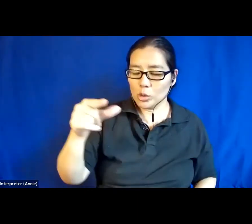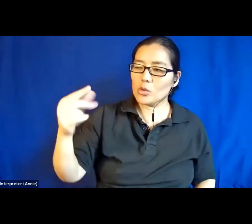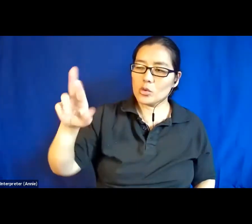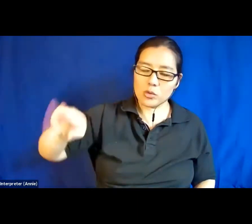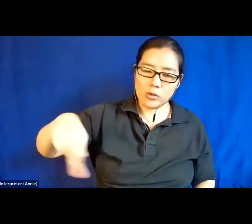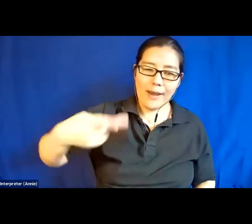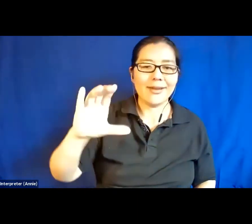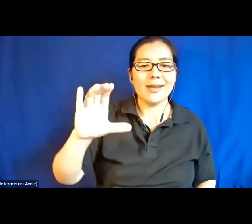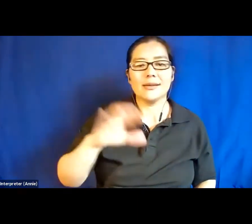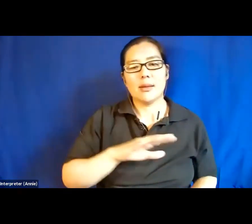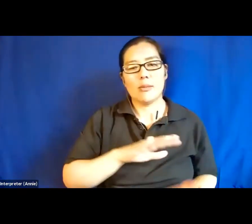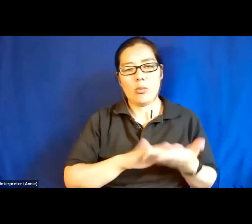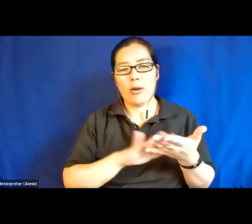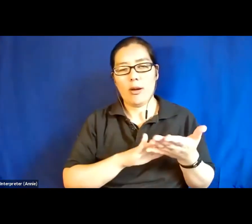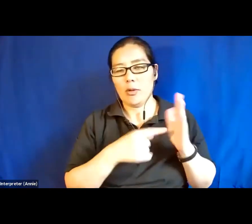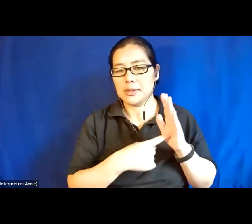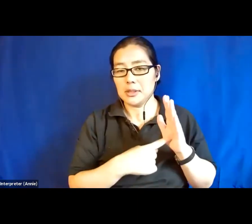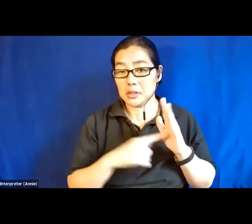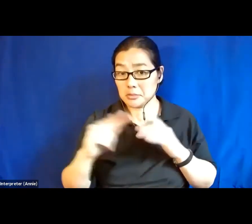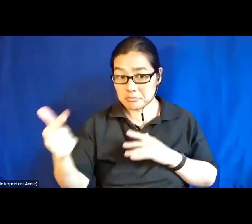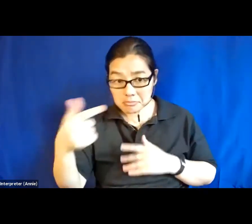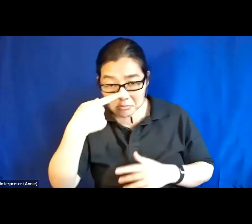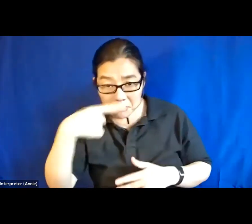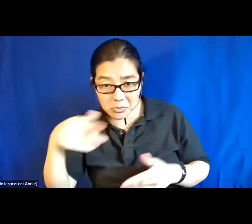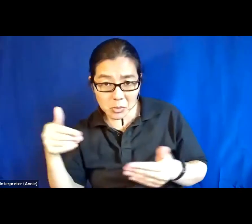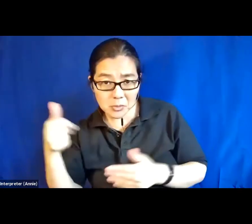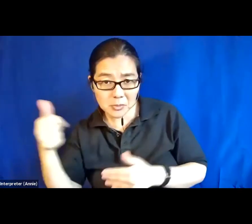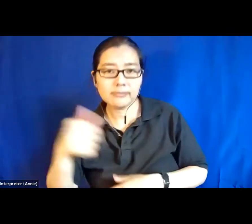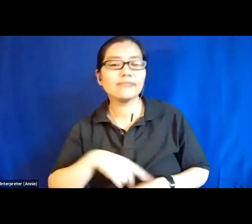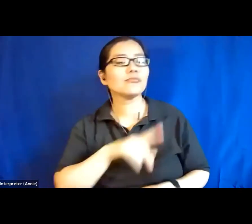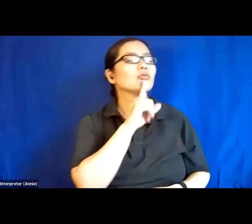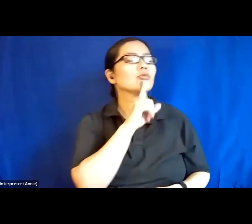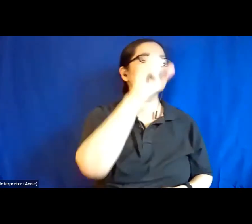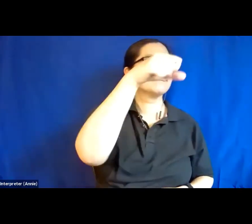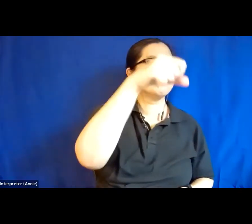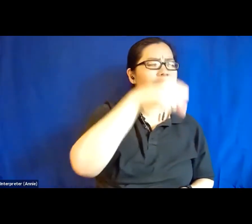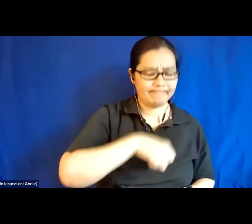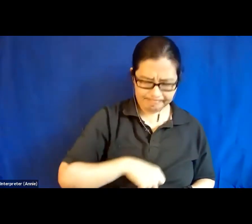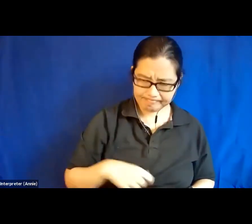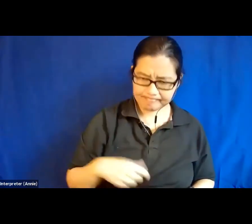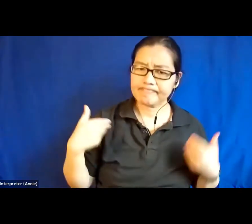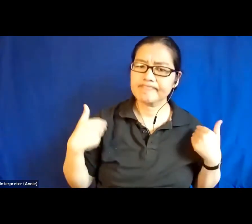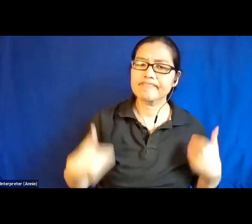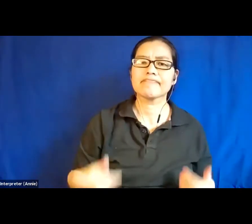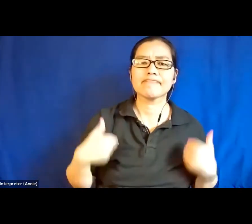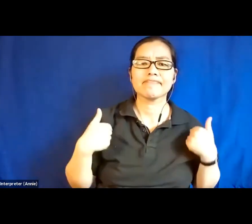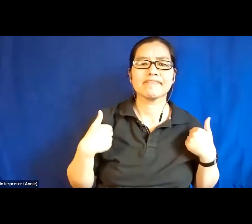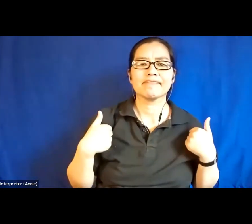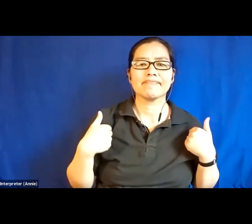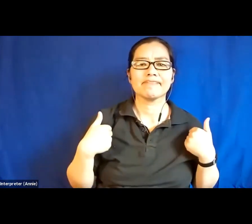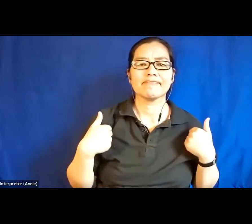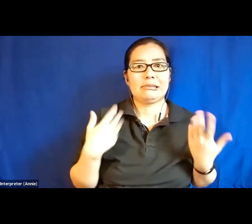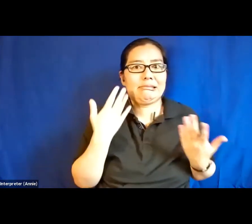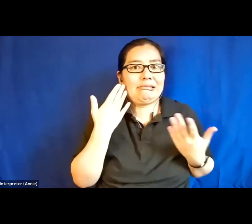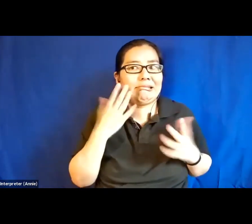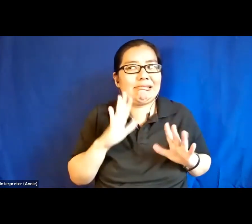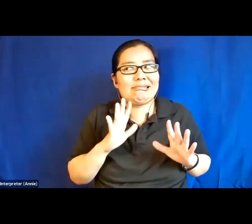tell us about yourself? Sile O'Modhrain: Sure. I don't know in terms of age